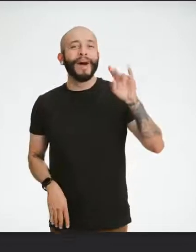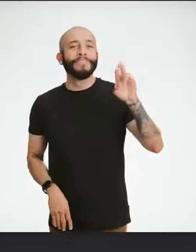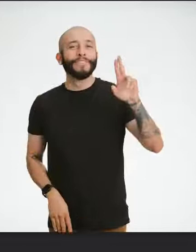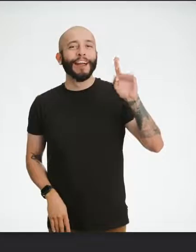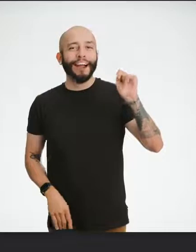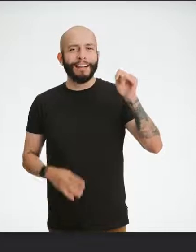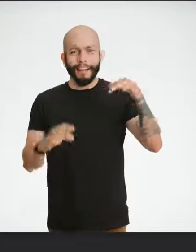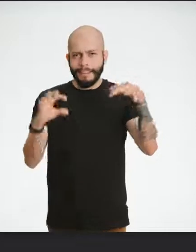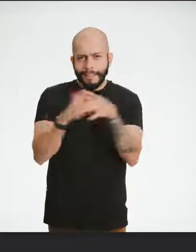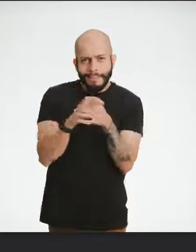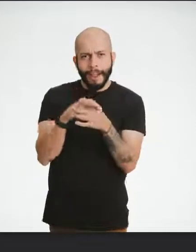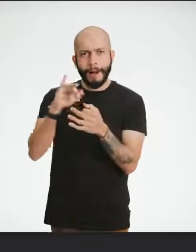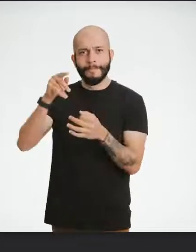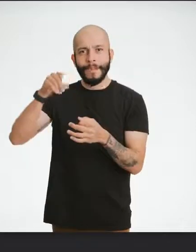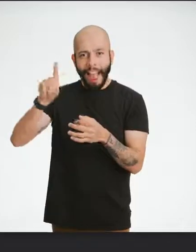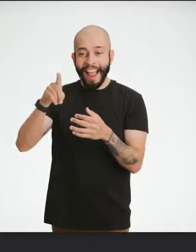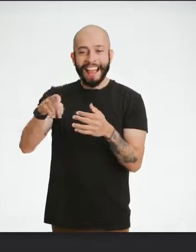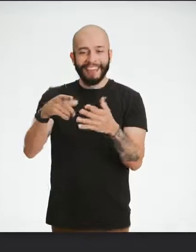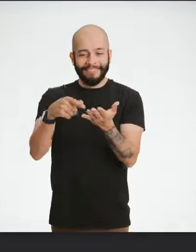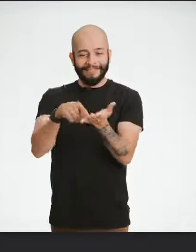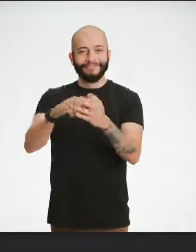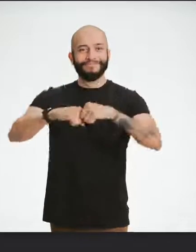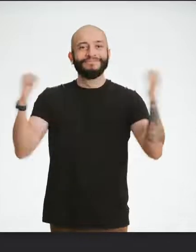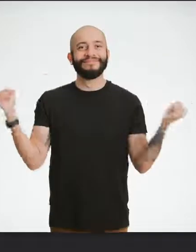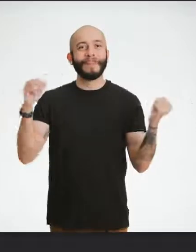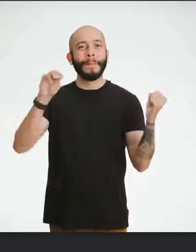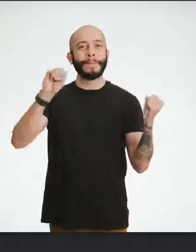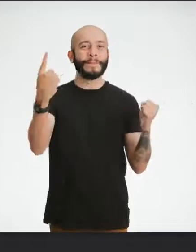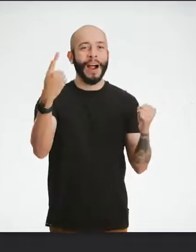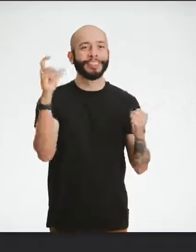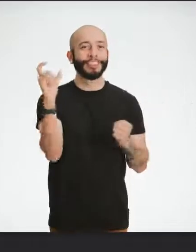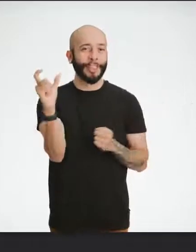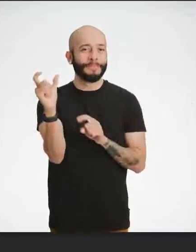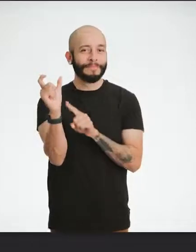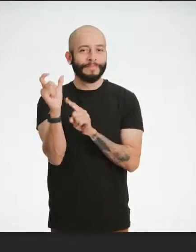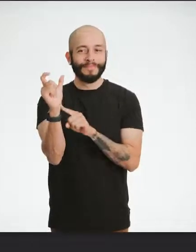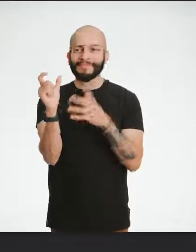comes to iPad, helping to unlock the incredible power of the M1 chip.